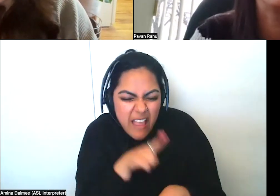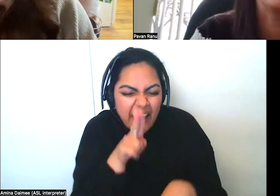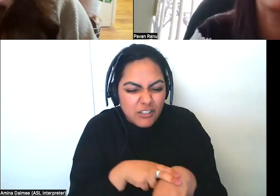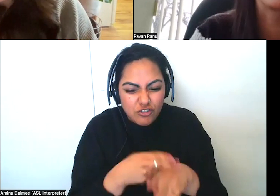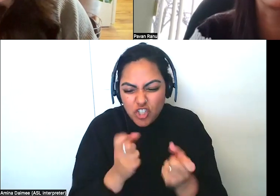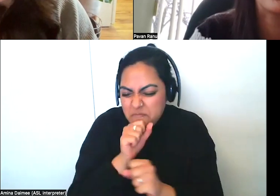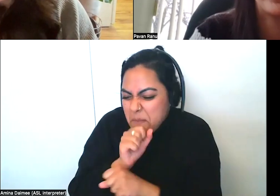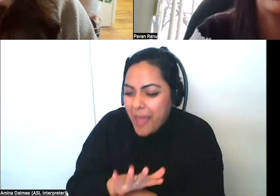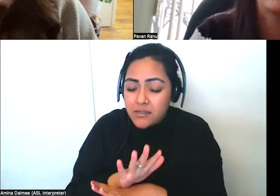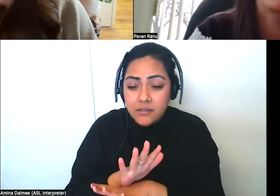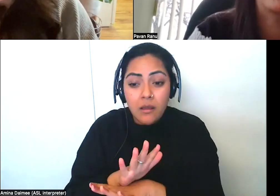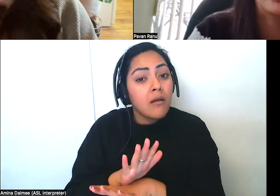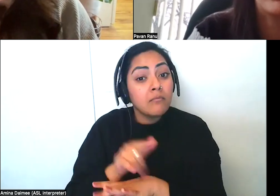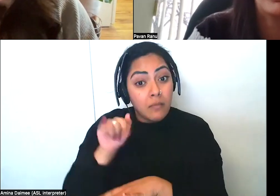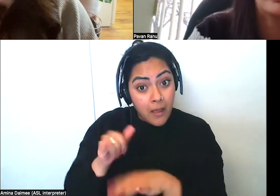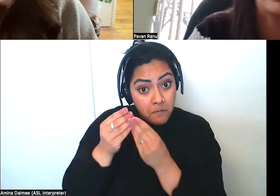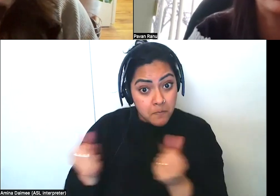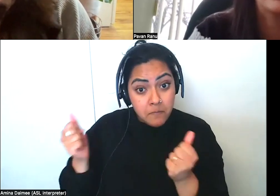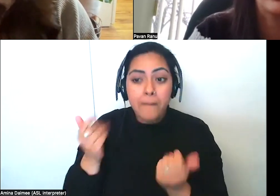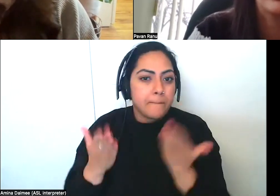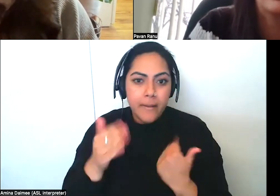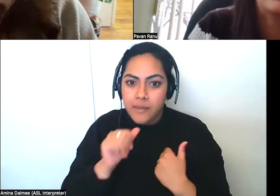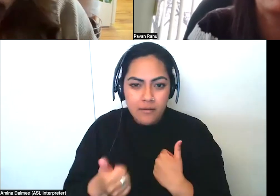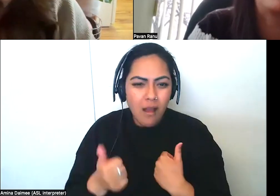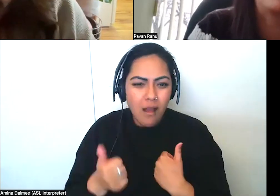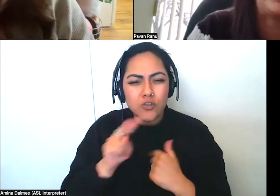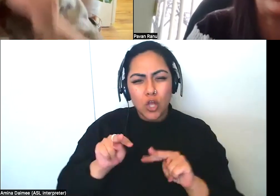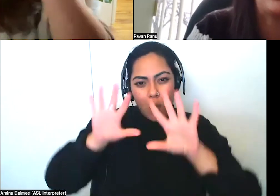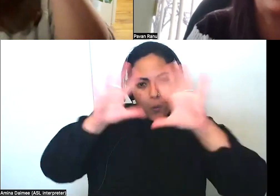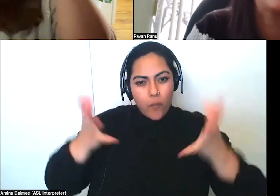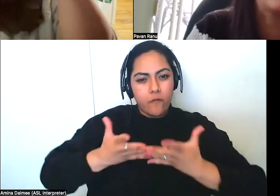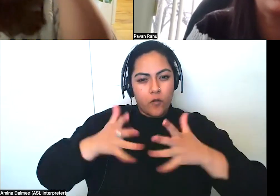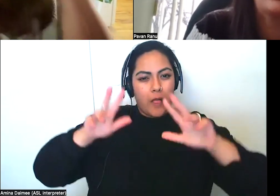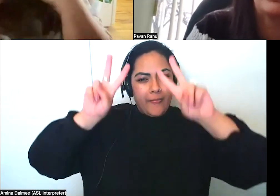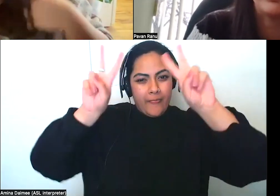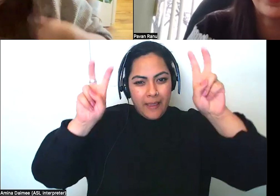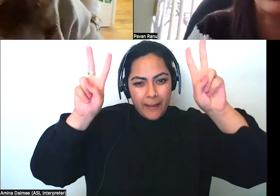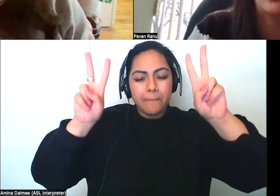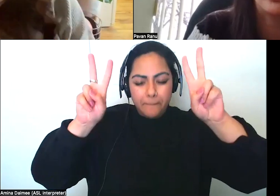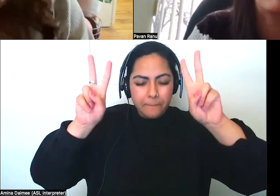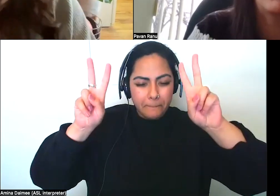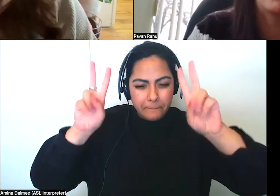to note like were their titles and were their gift products relating to this category before